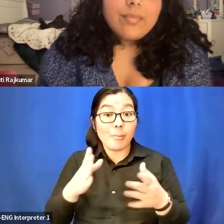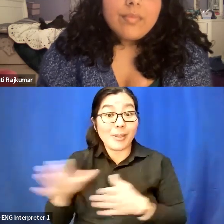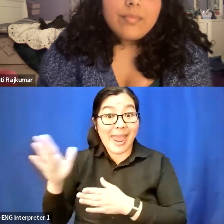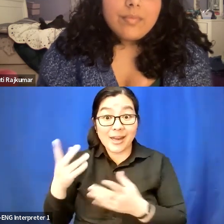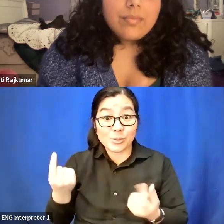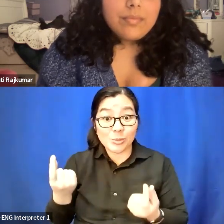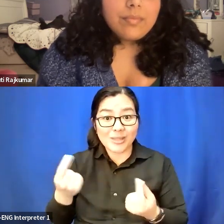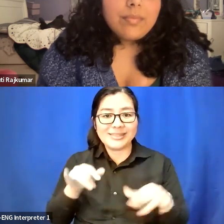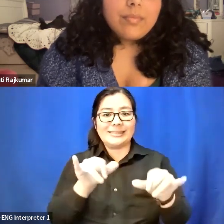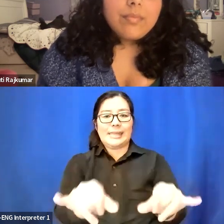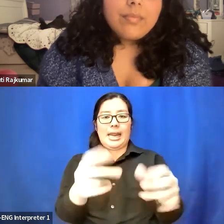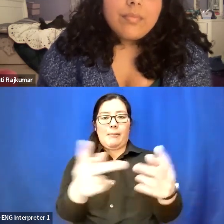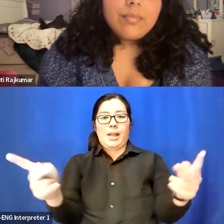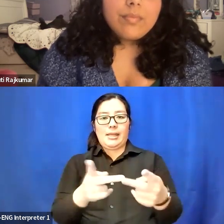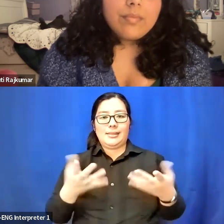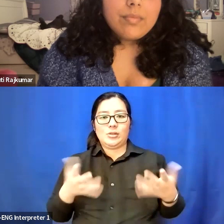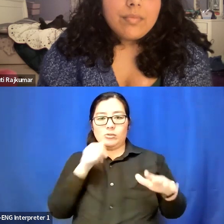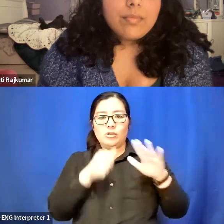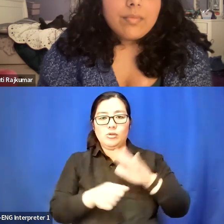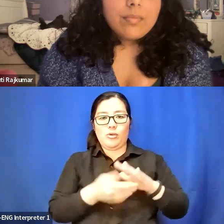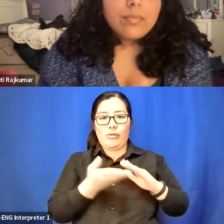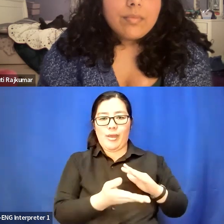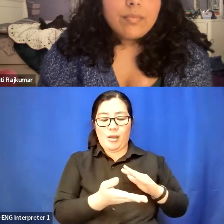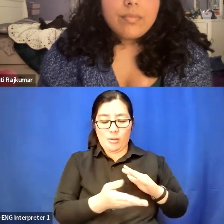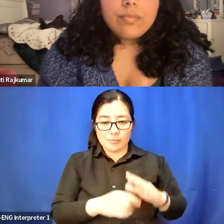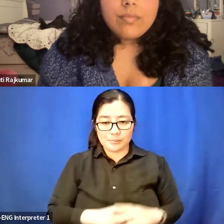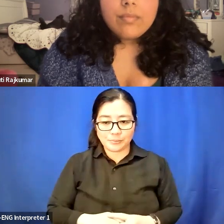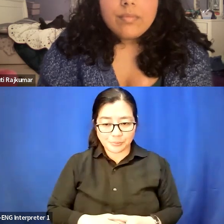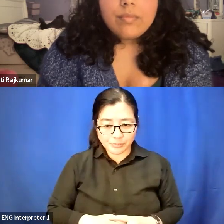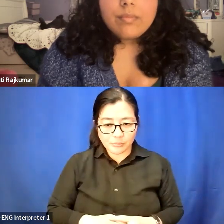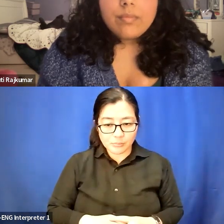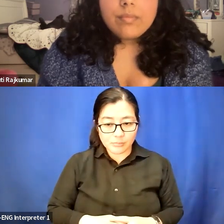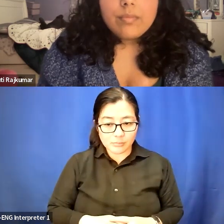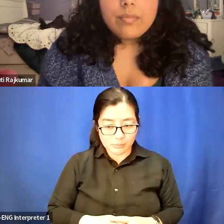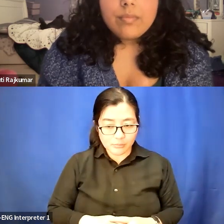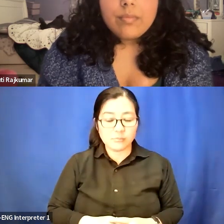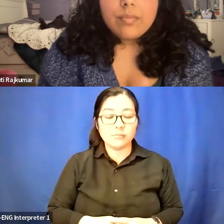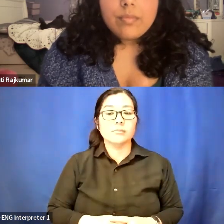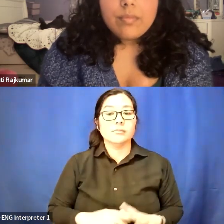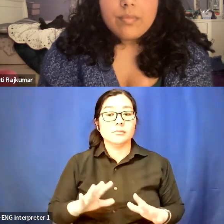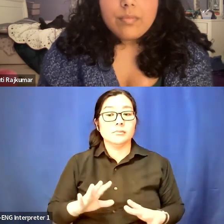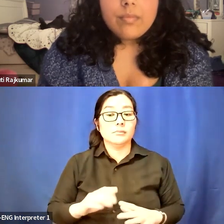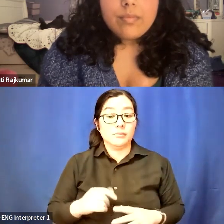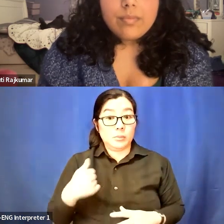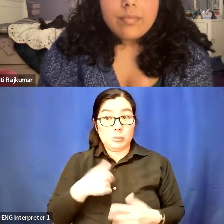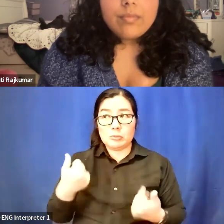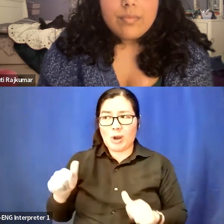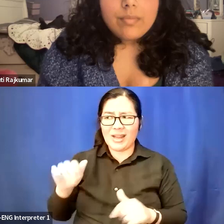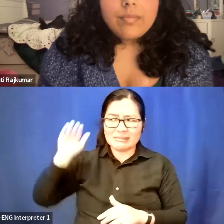And you know, we have attempted to get them to change the plan, and their response was